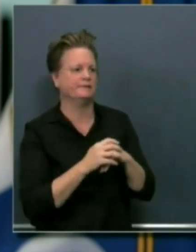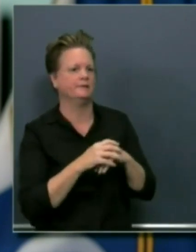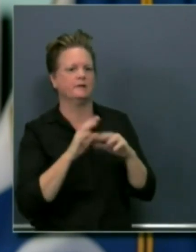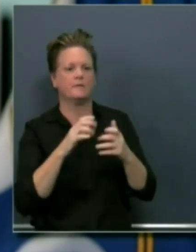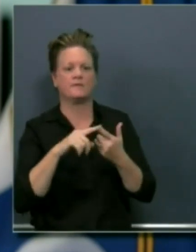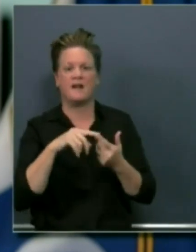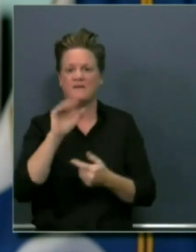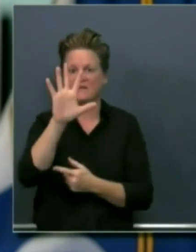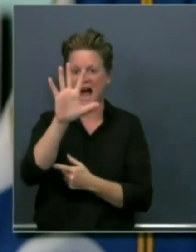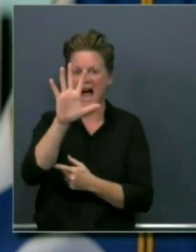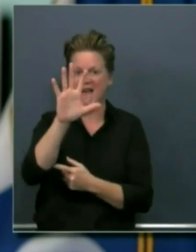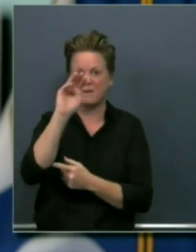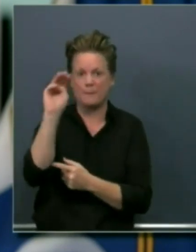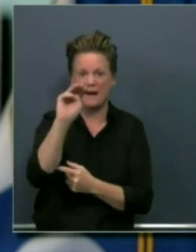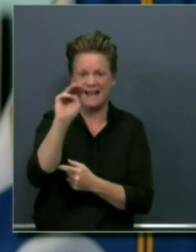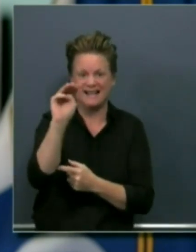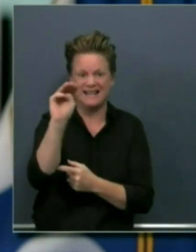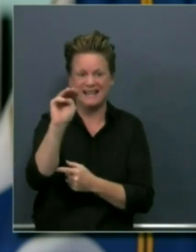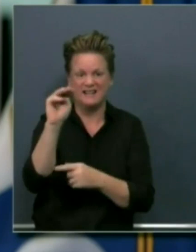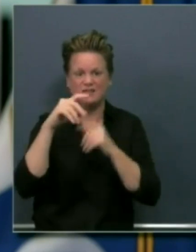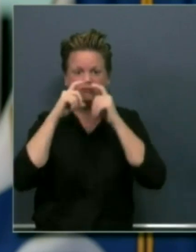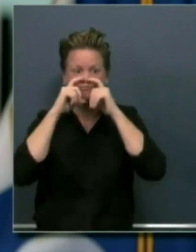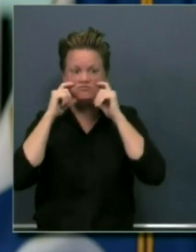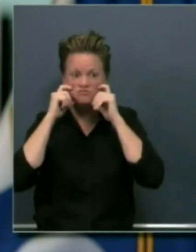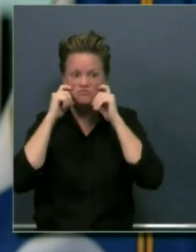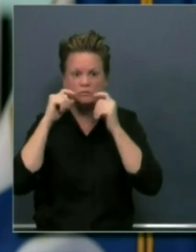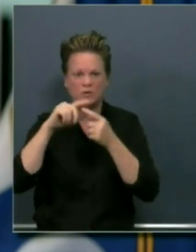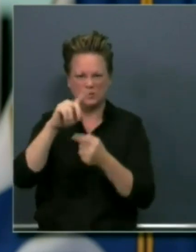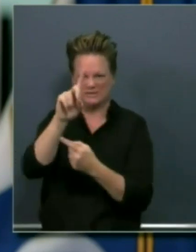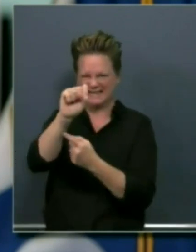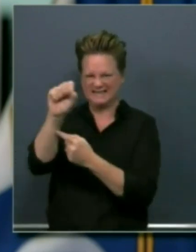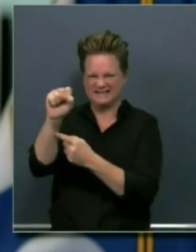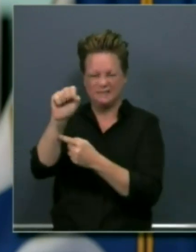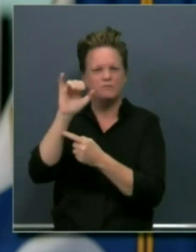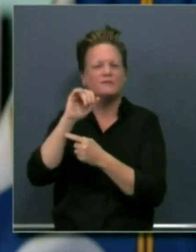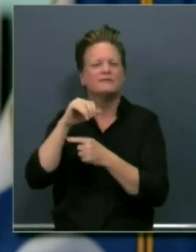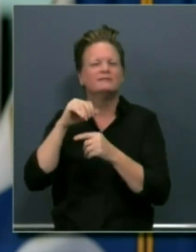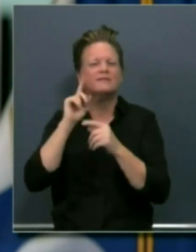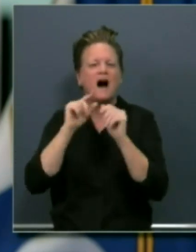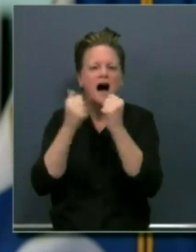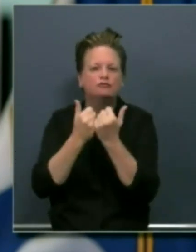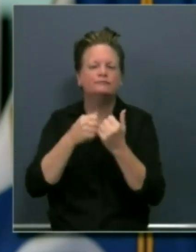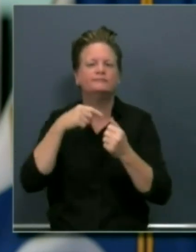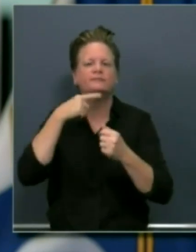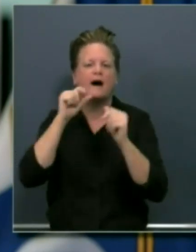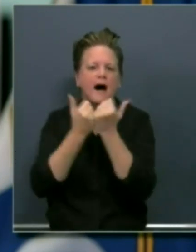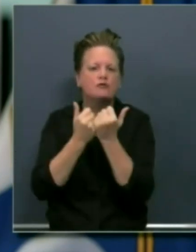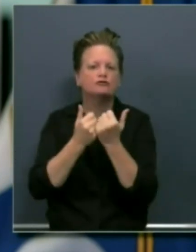MASKS WERE DISTRIBUTED JUST ON FRIDAY ALONE 5 MILLION MASS